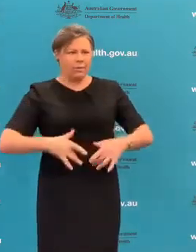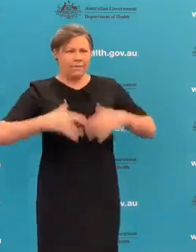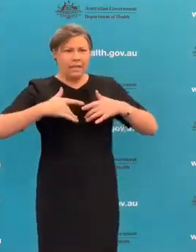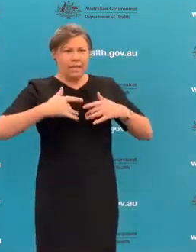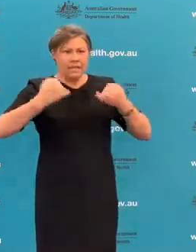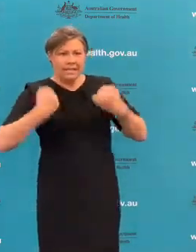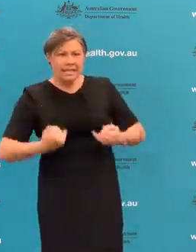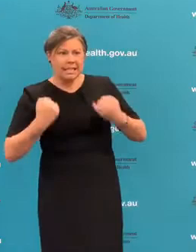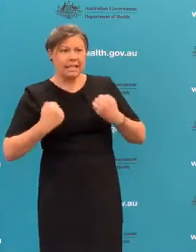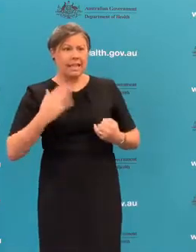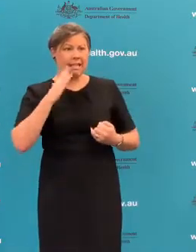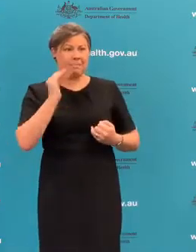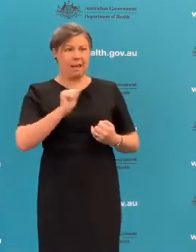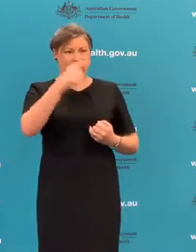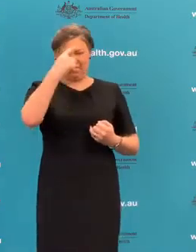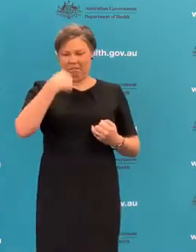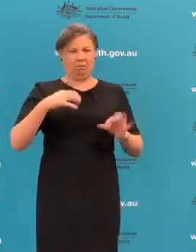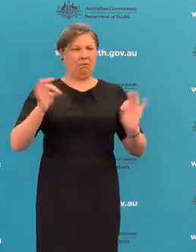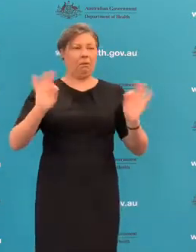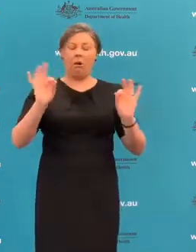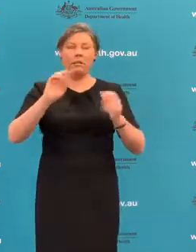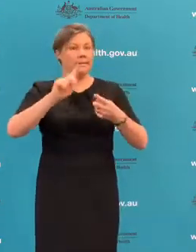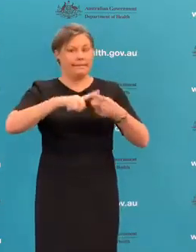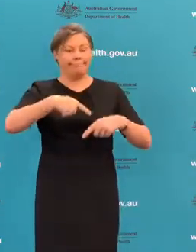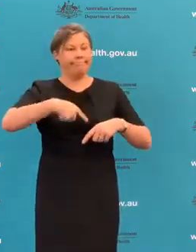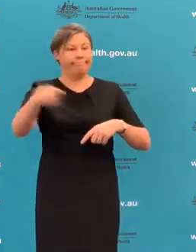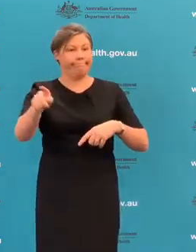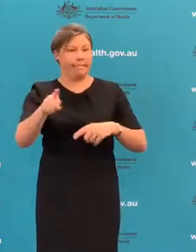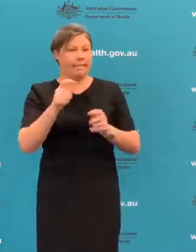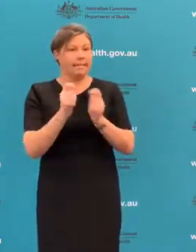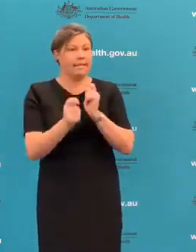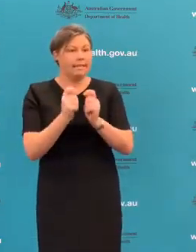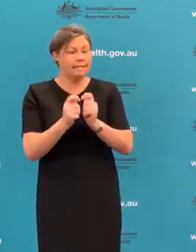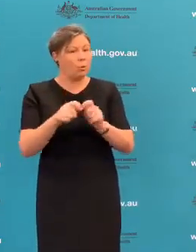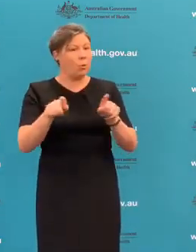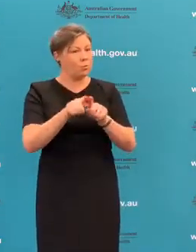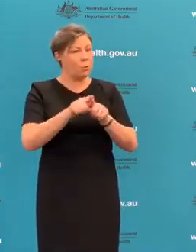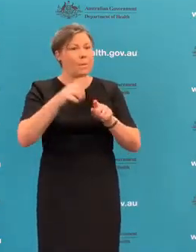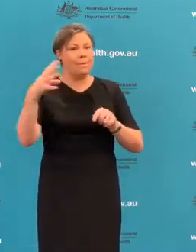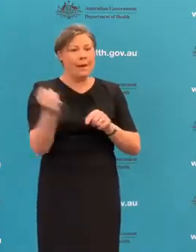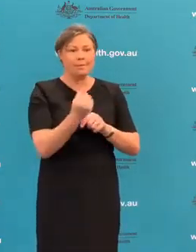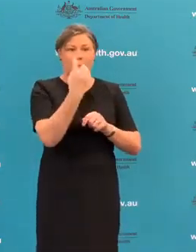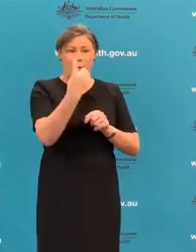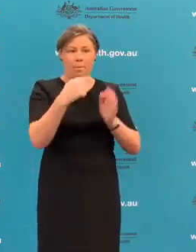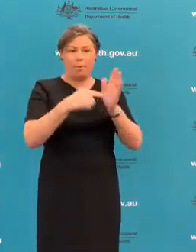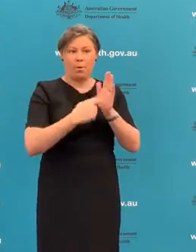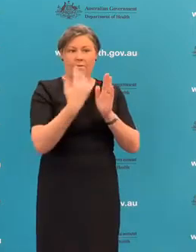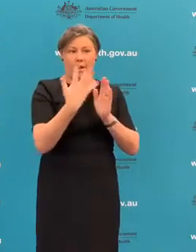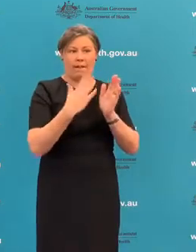no matter how mild. Of continuing to follow the physical distancing measures in your state and territory